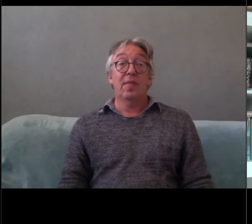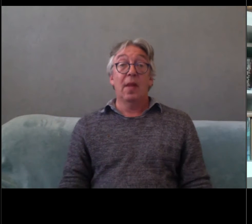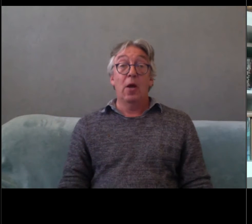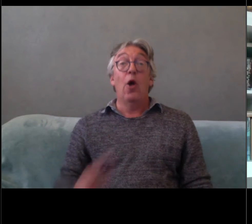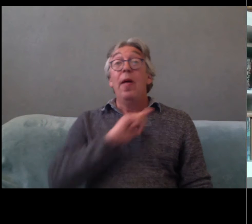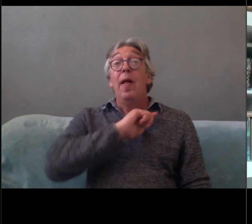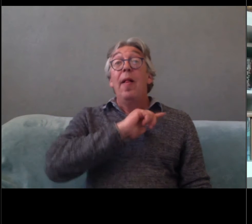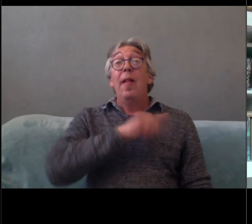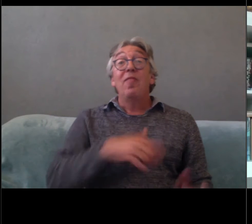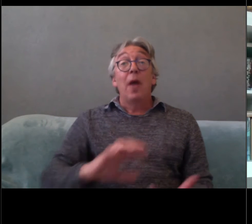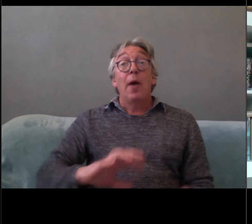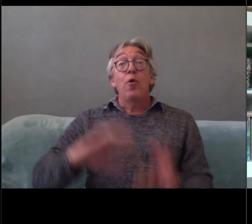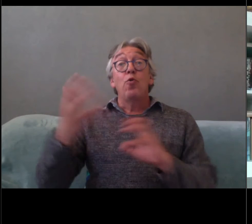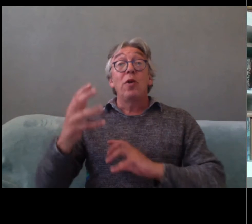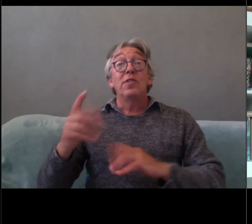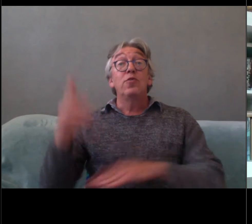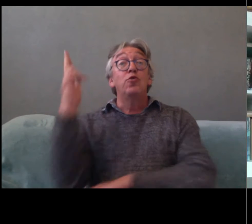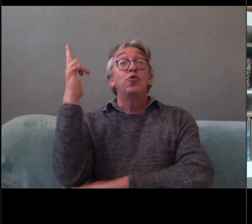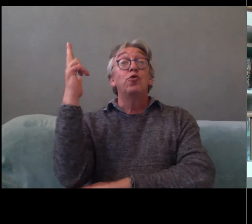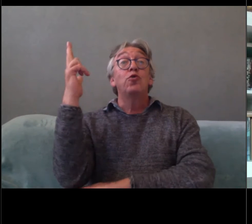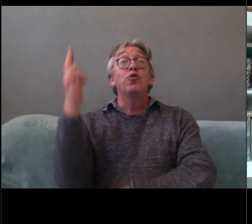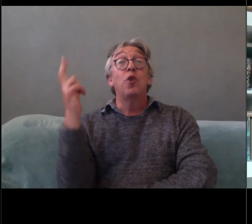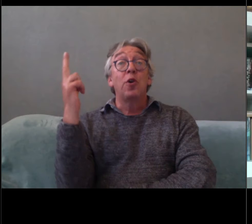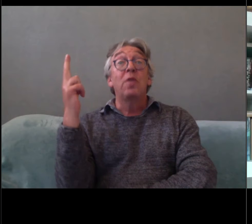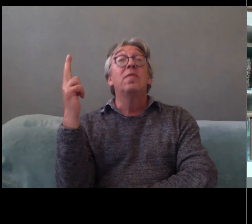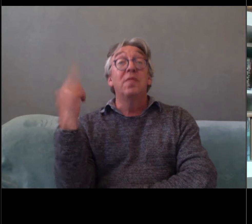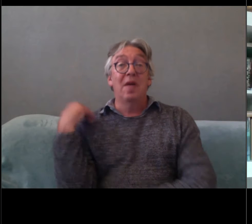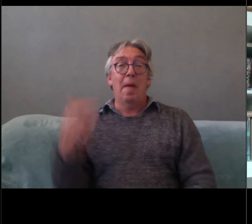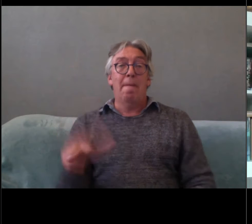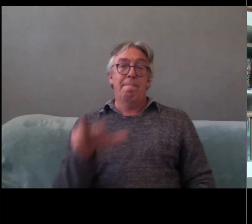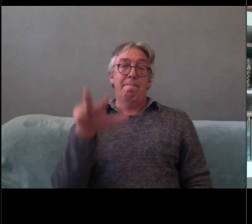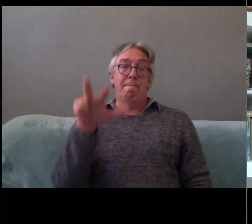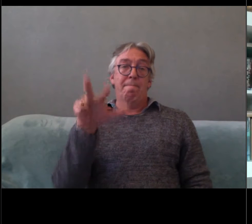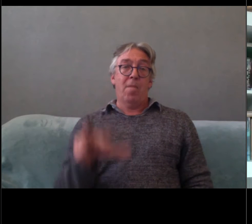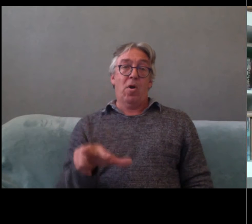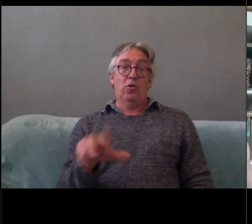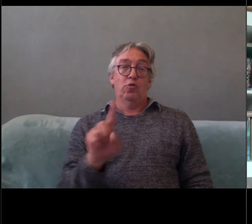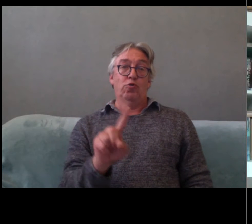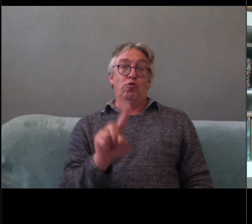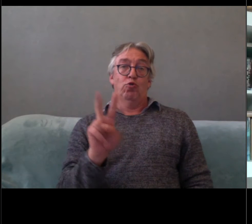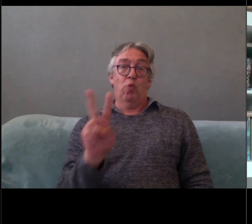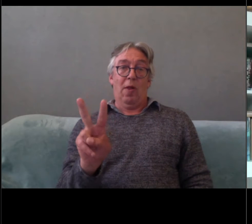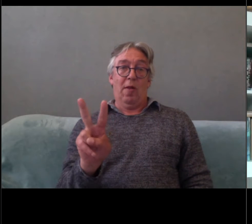So now we have almost two months or more